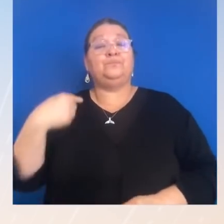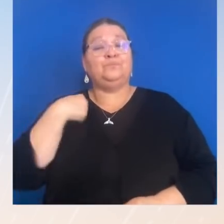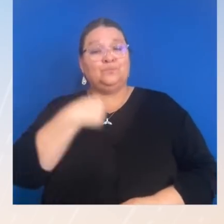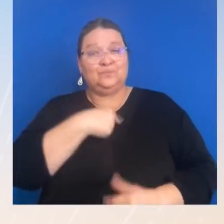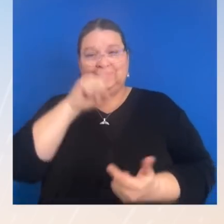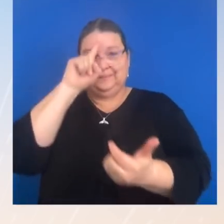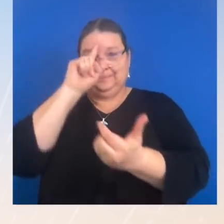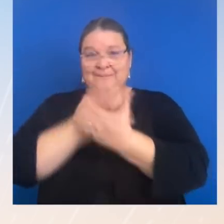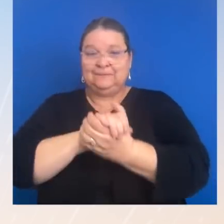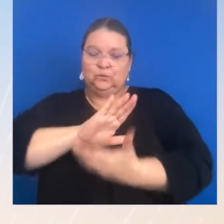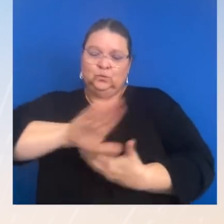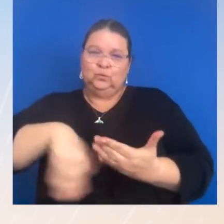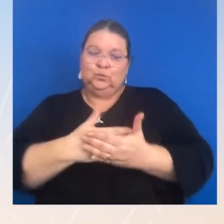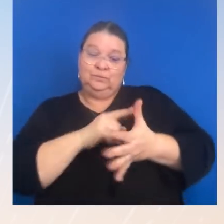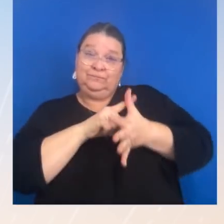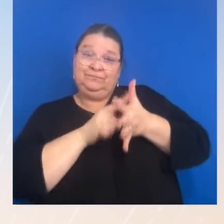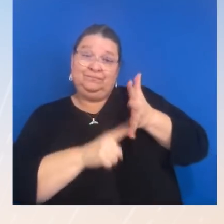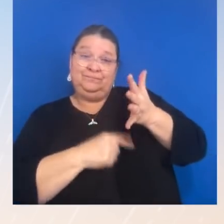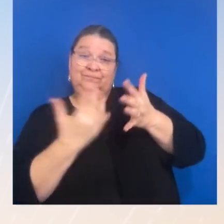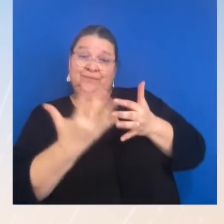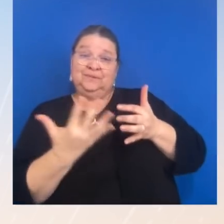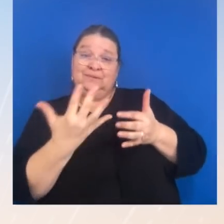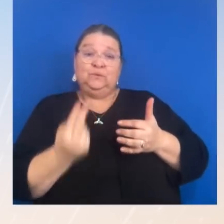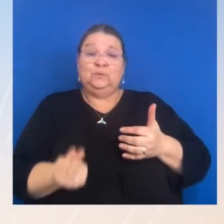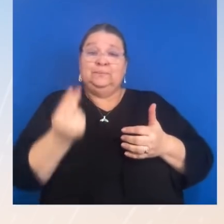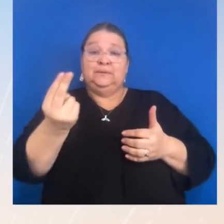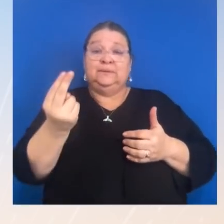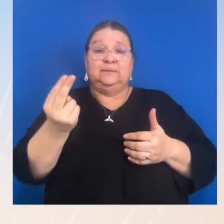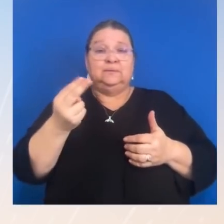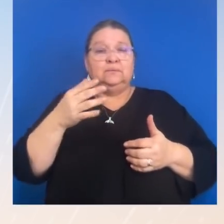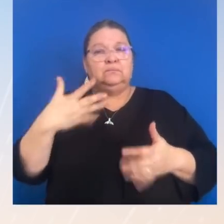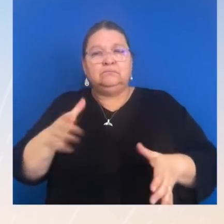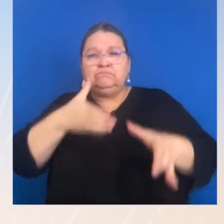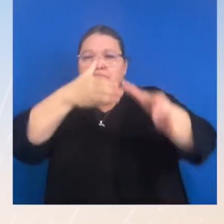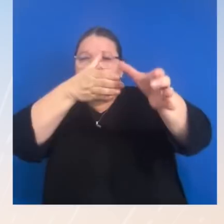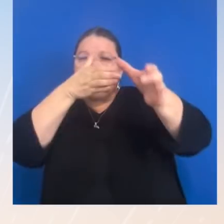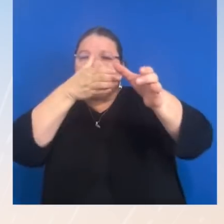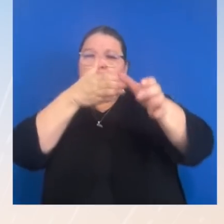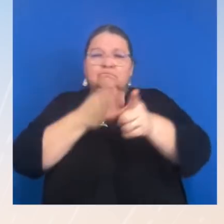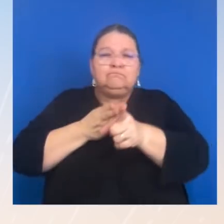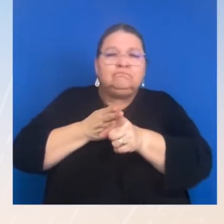and should be given an opportunity to be voted through the committee, where we -- we absolutely have the votes.